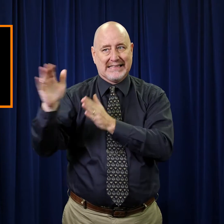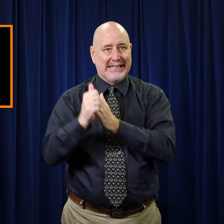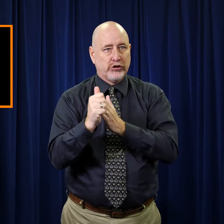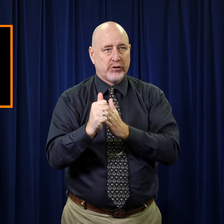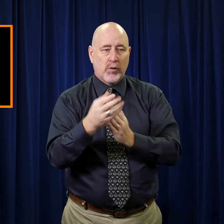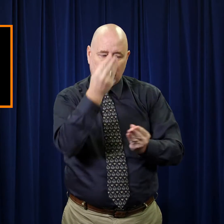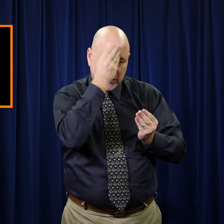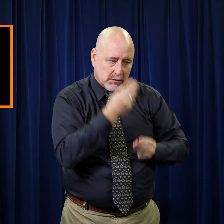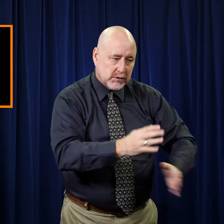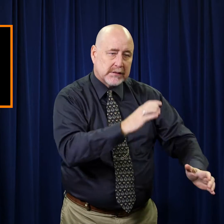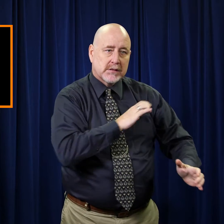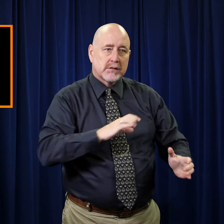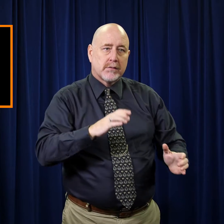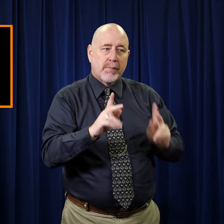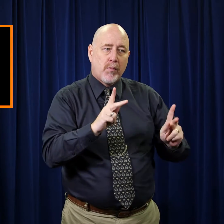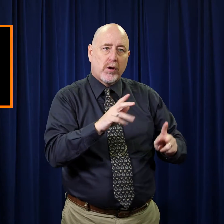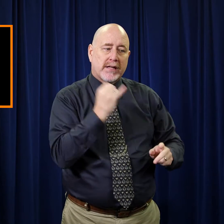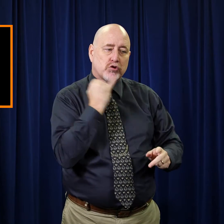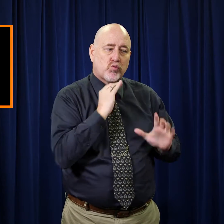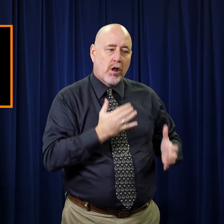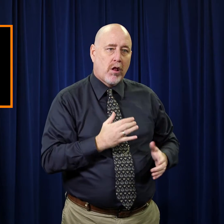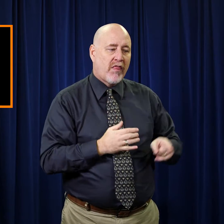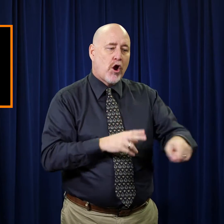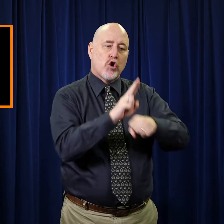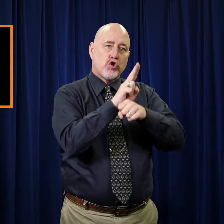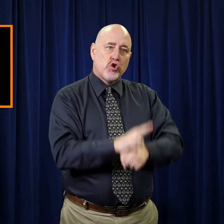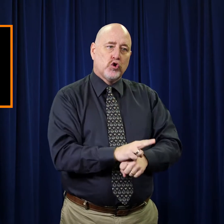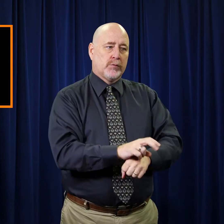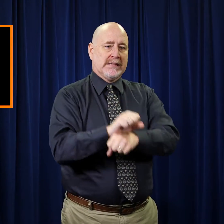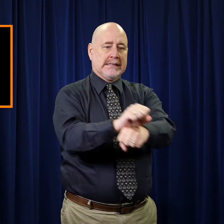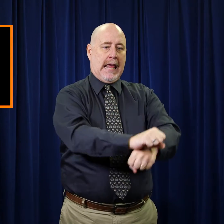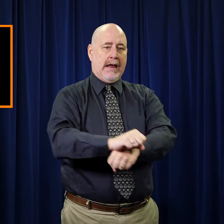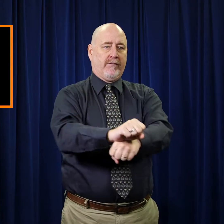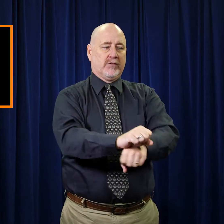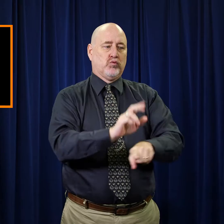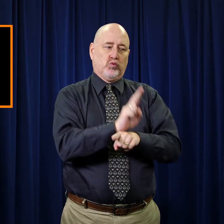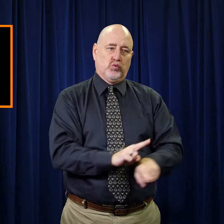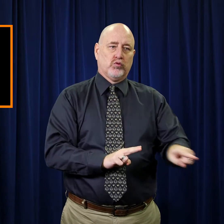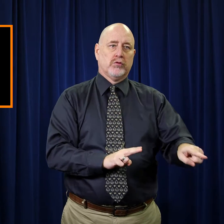to communicate that to the Israelite people. They are used to being slaves.